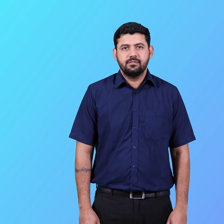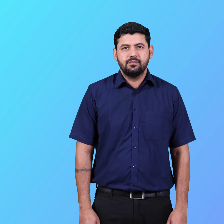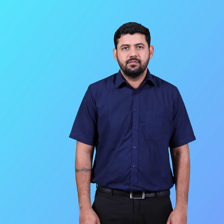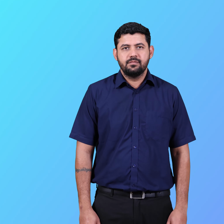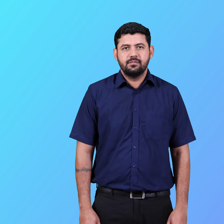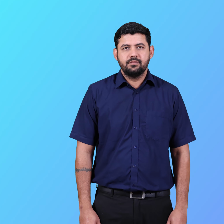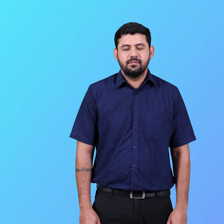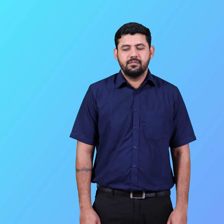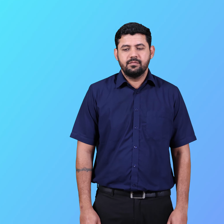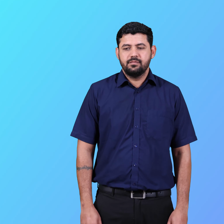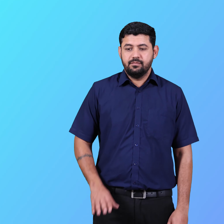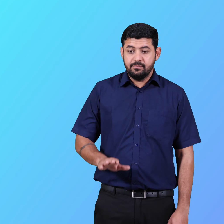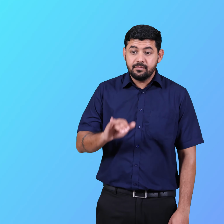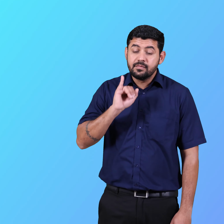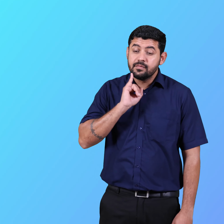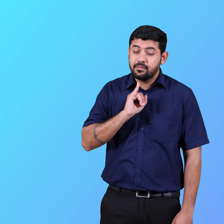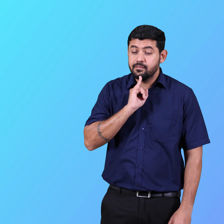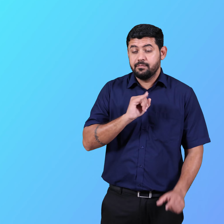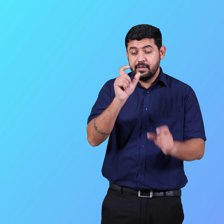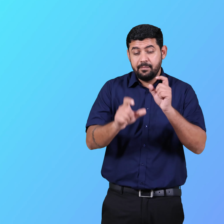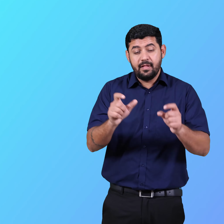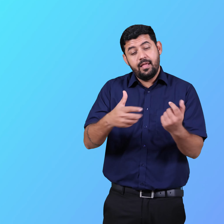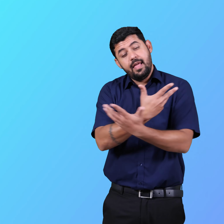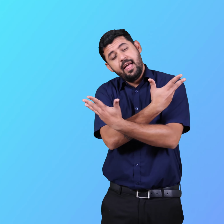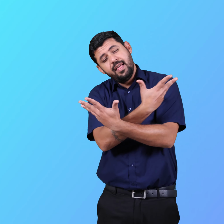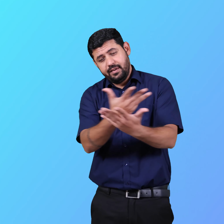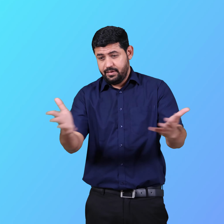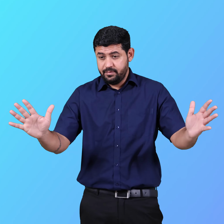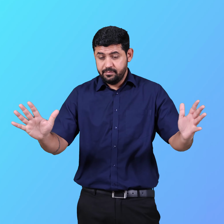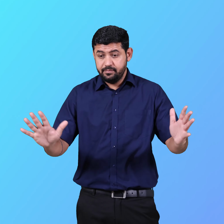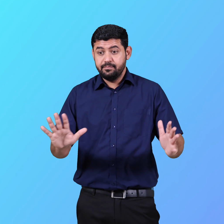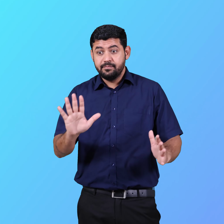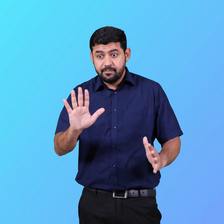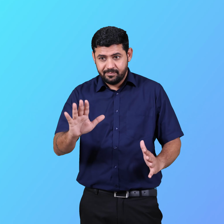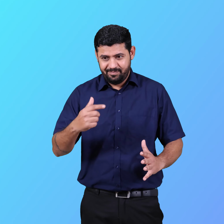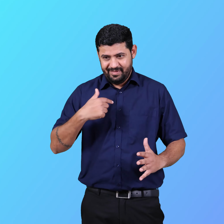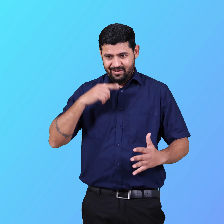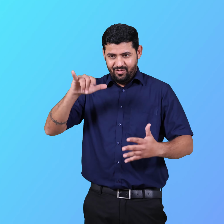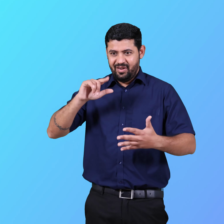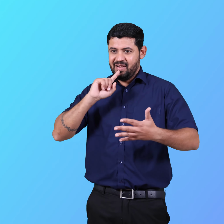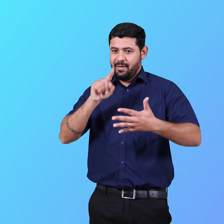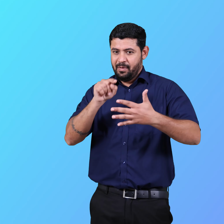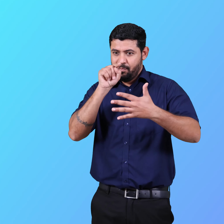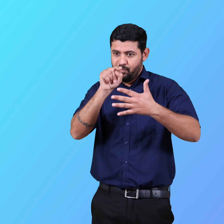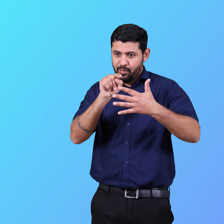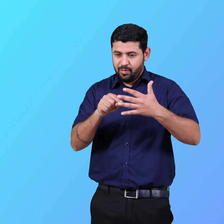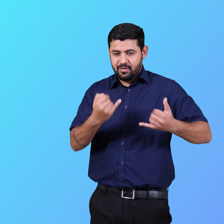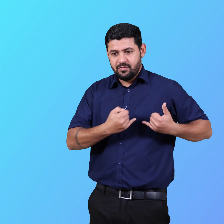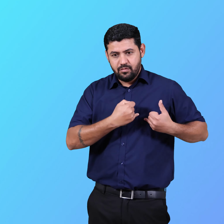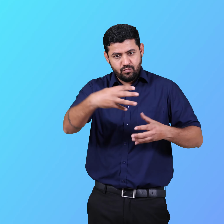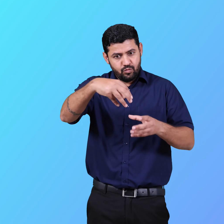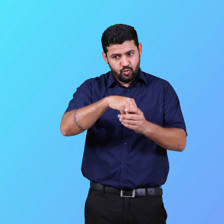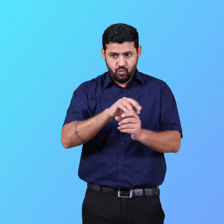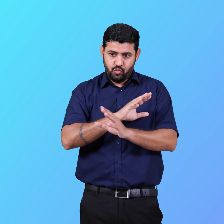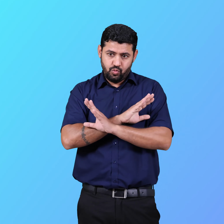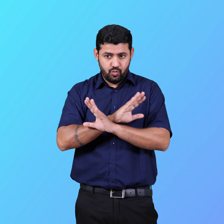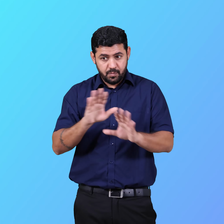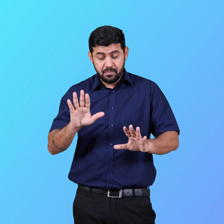“Finally, one of you common people might sin without meaning to. You might break one of the commands of the LORD